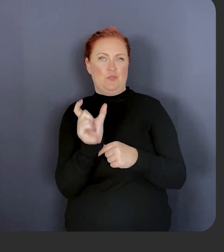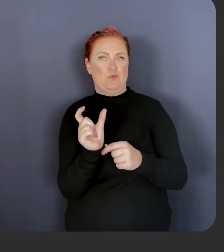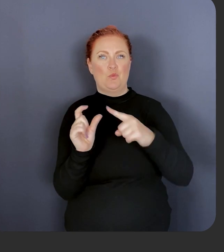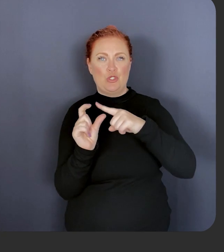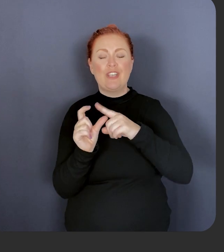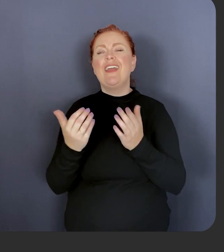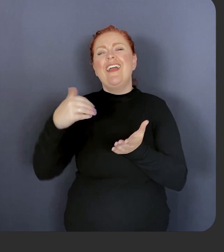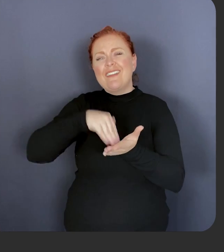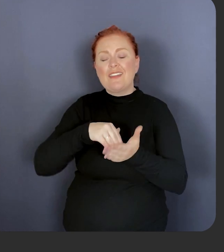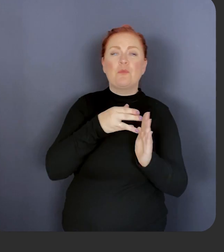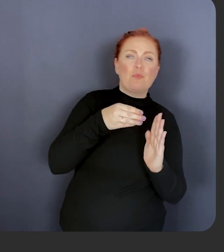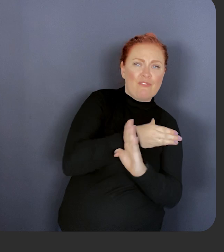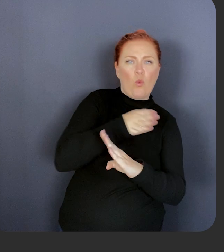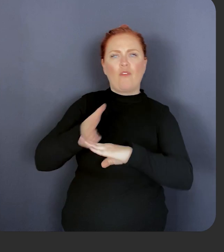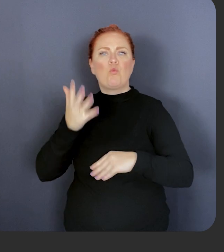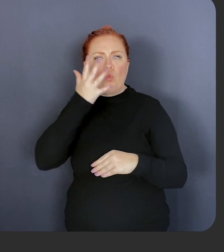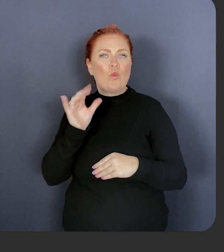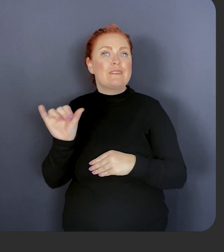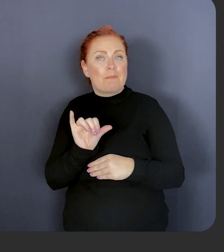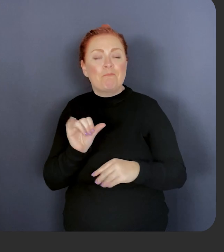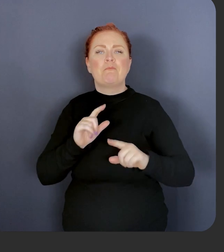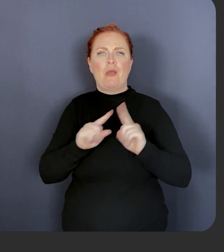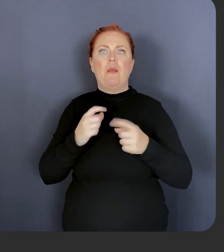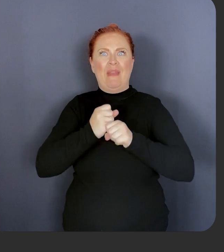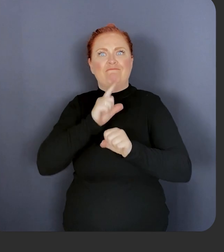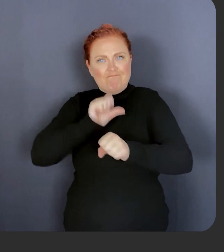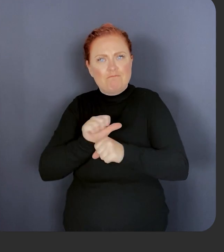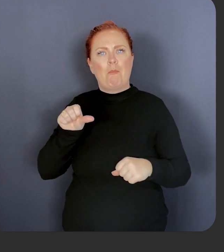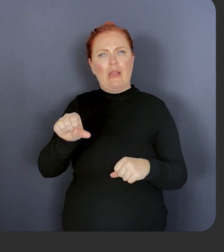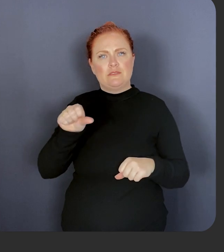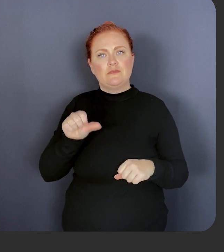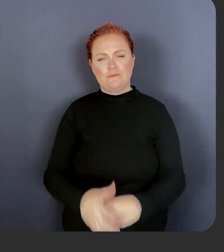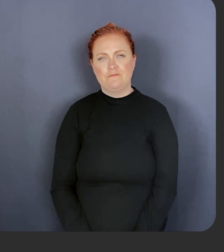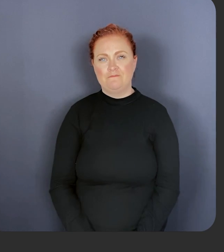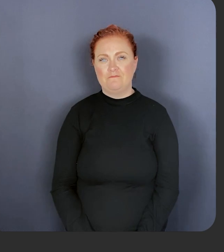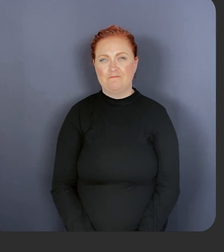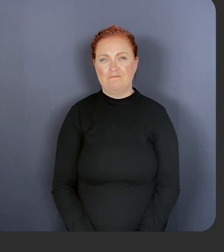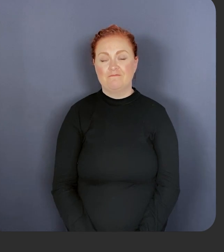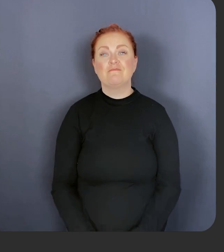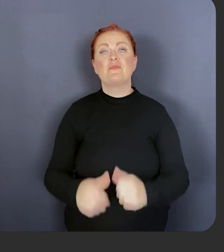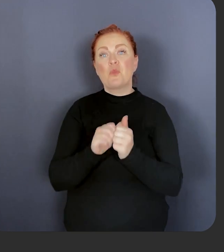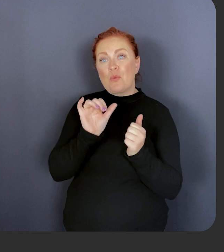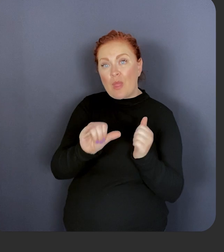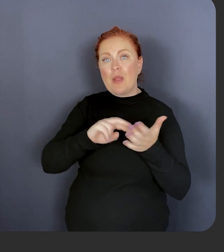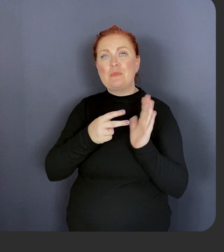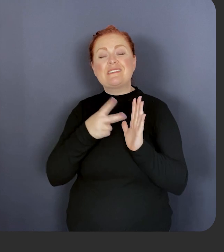So again, the before and after is very similar. We're just making this a button. And by doing that, we get rid of the in-code editor error.